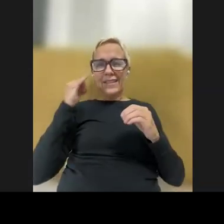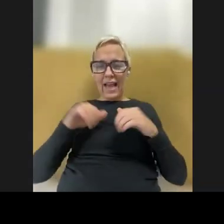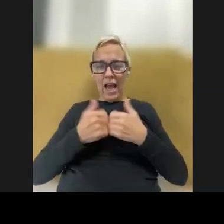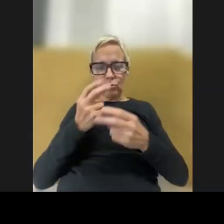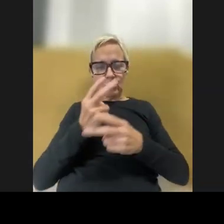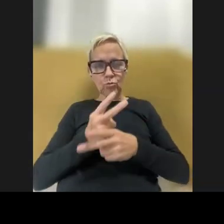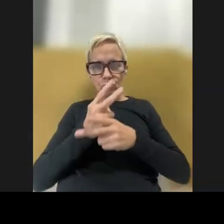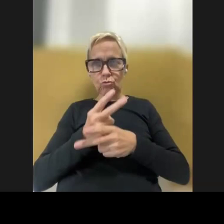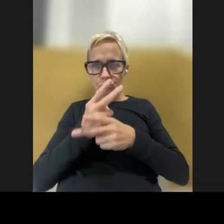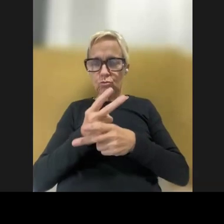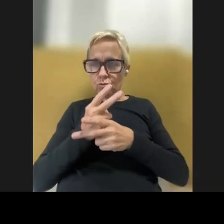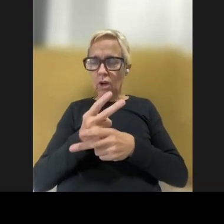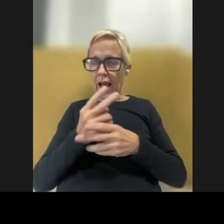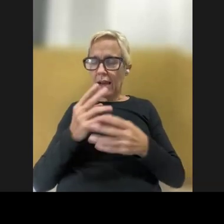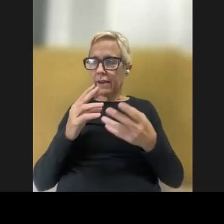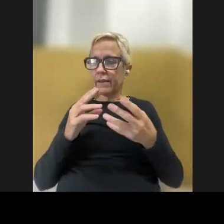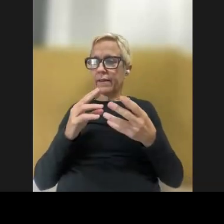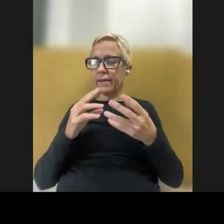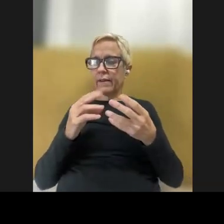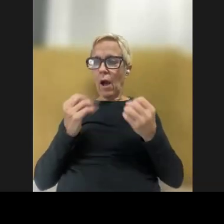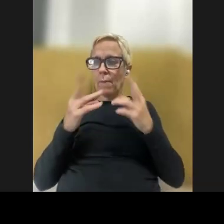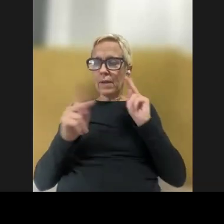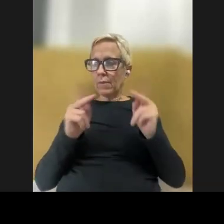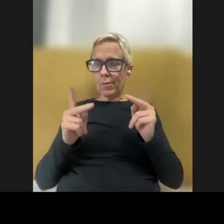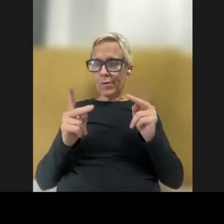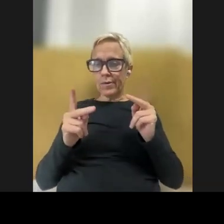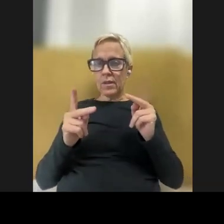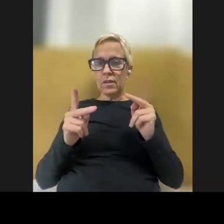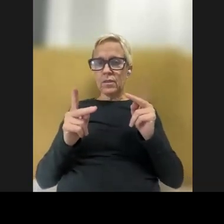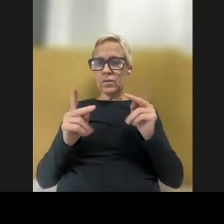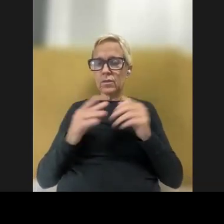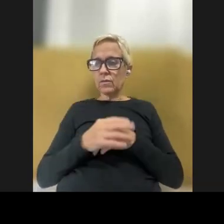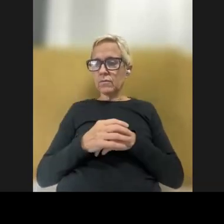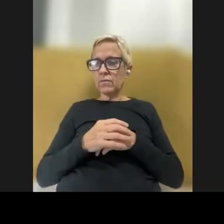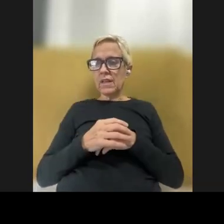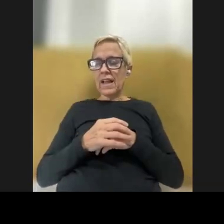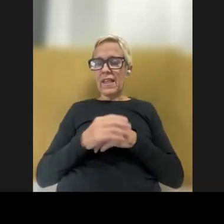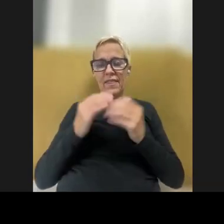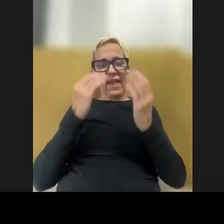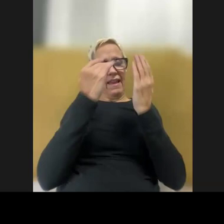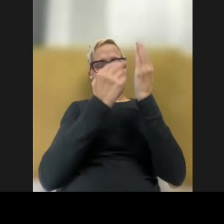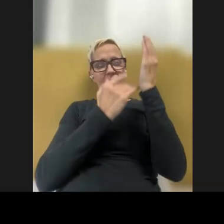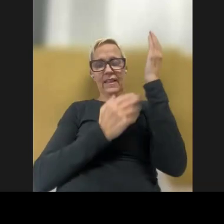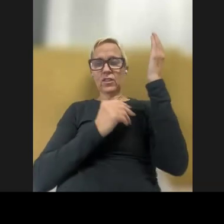Then they quit trying to track people on waiting list.